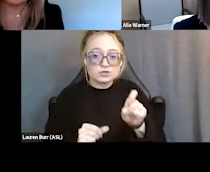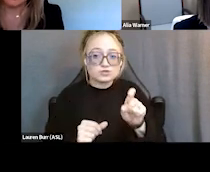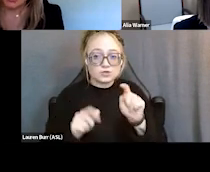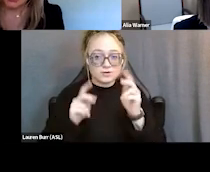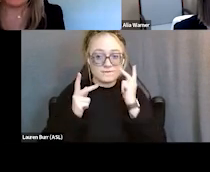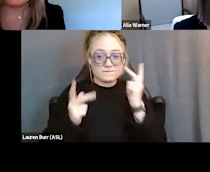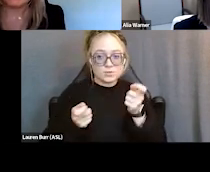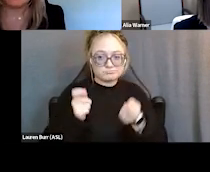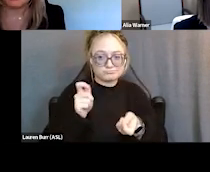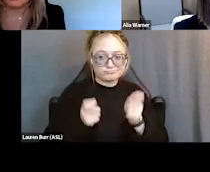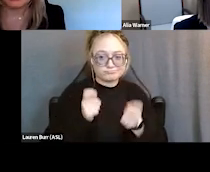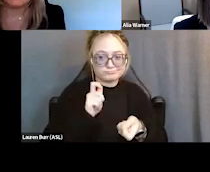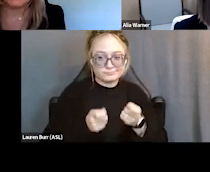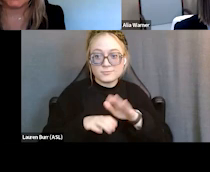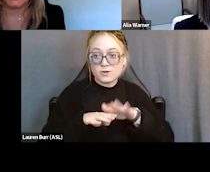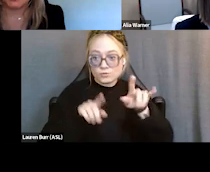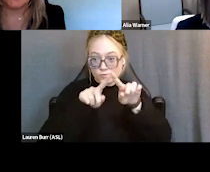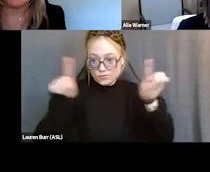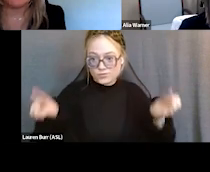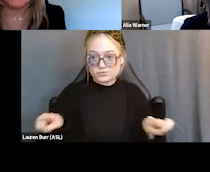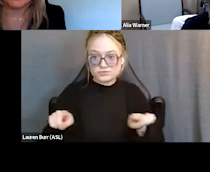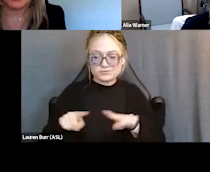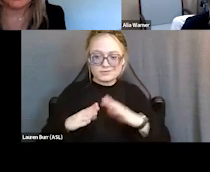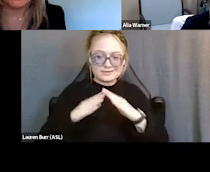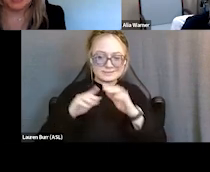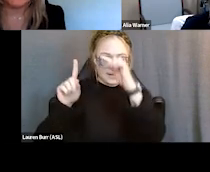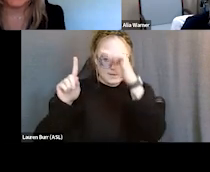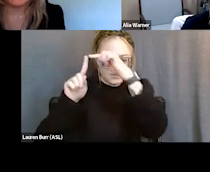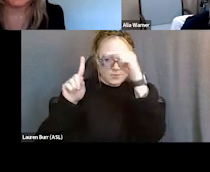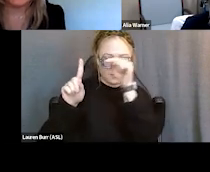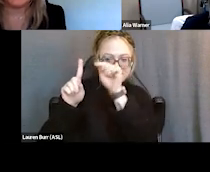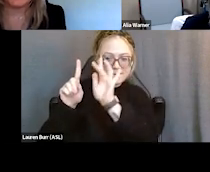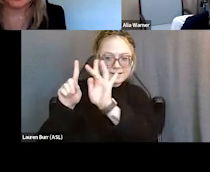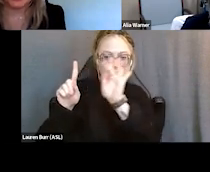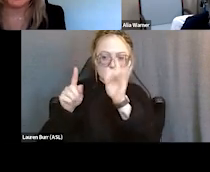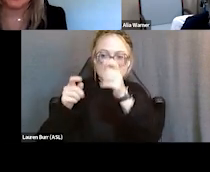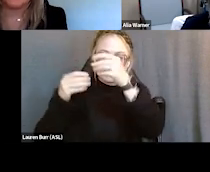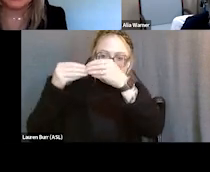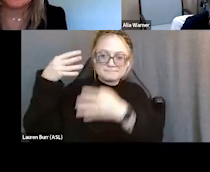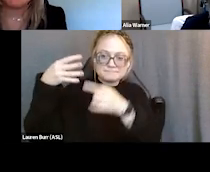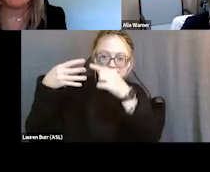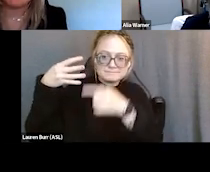and set that up on your end to have the view that fits with your preference.